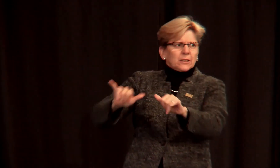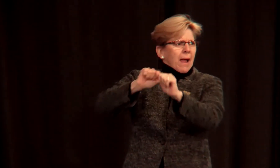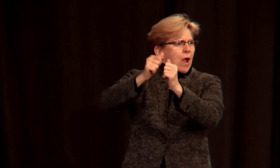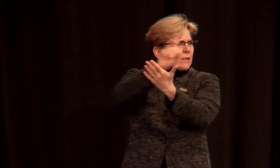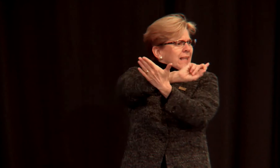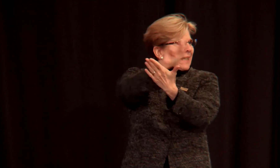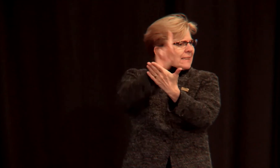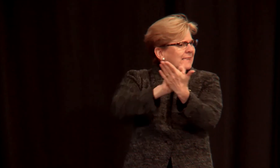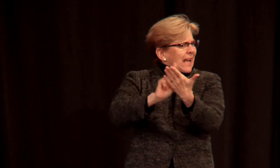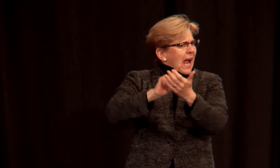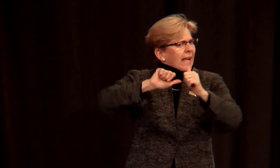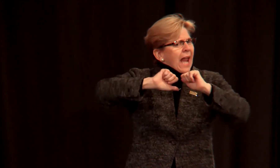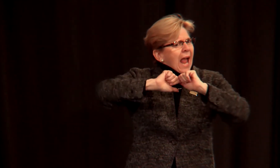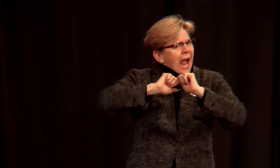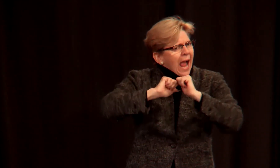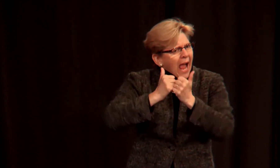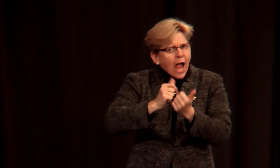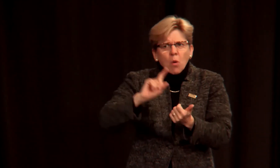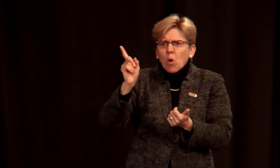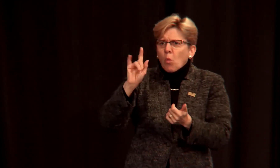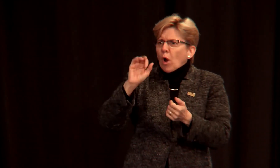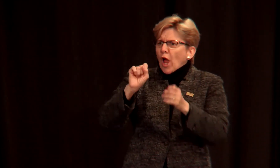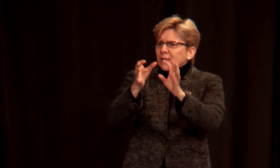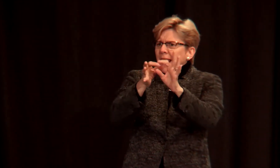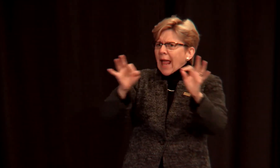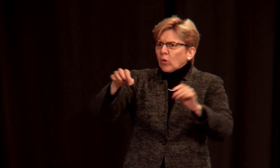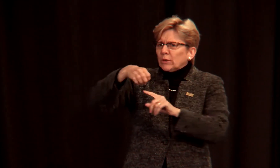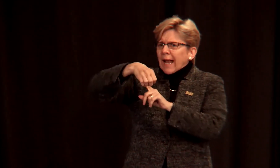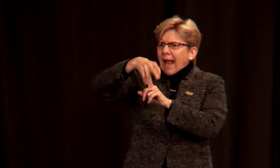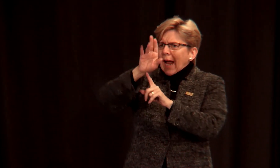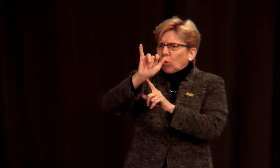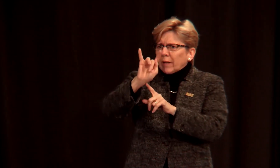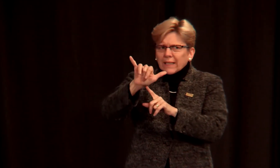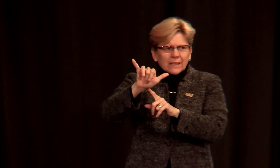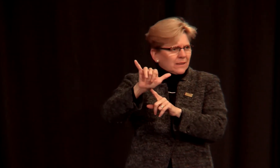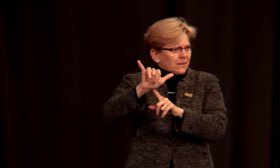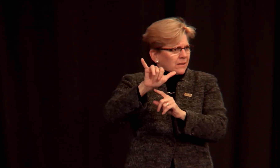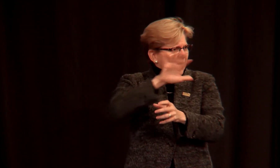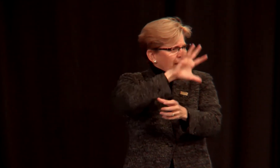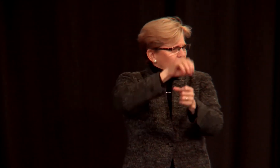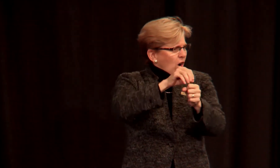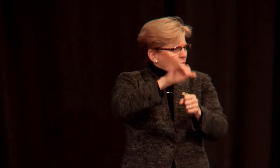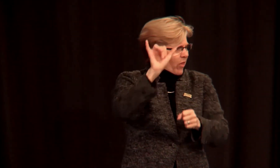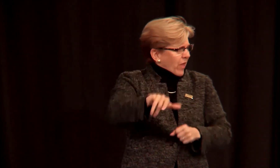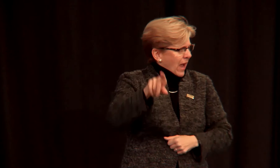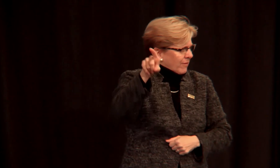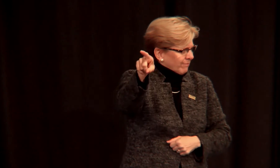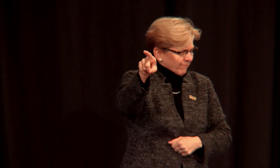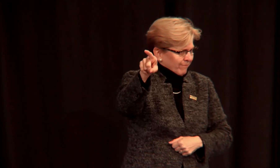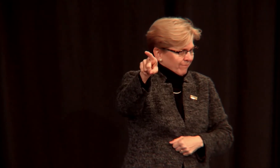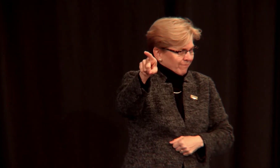but the system is designed to foster because it's not designed with equity in mind.